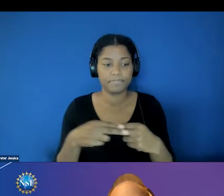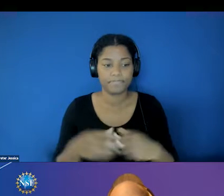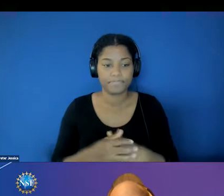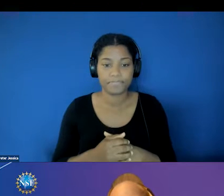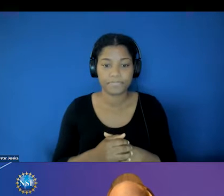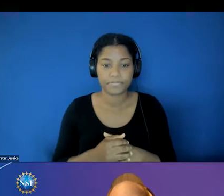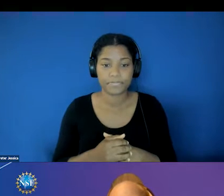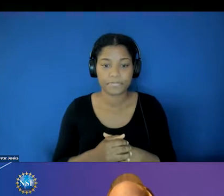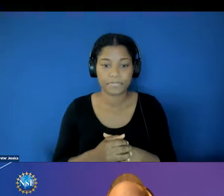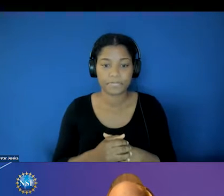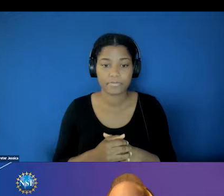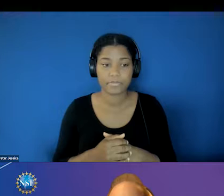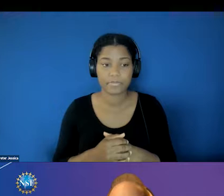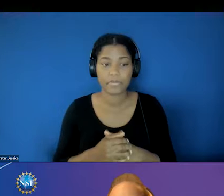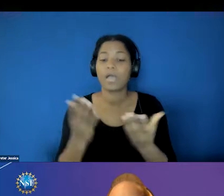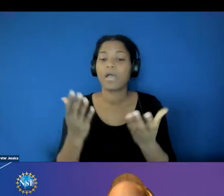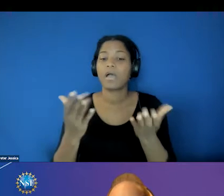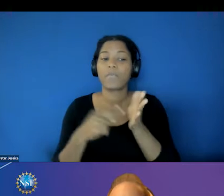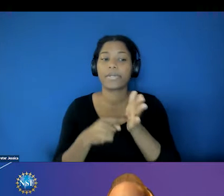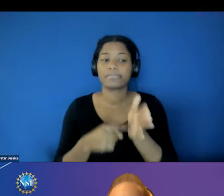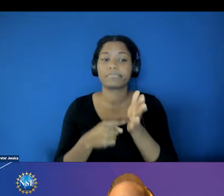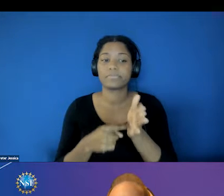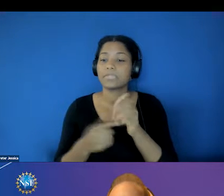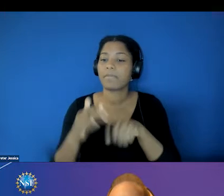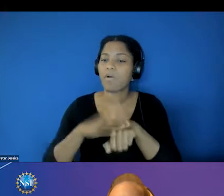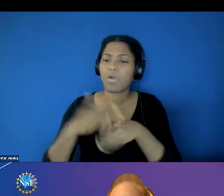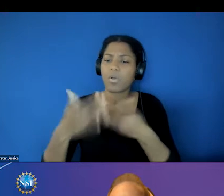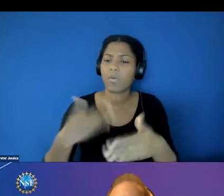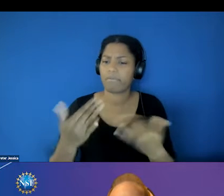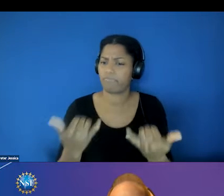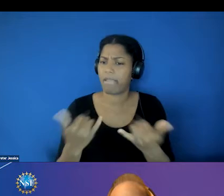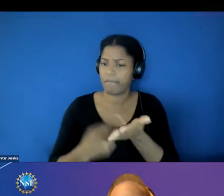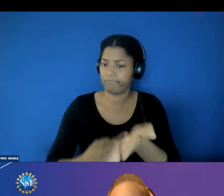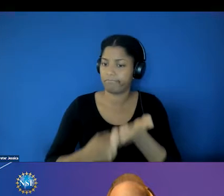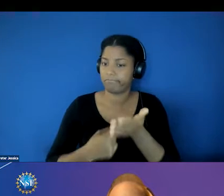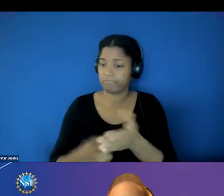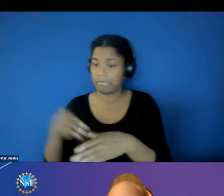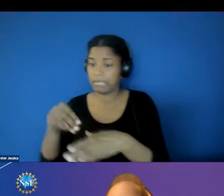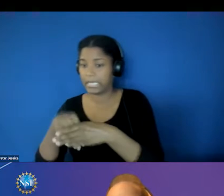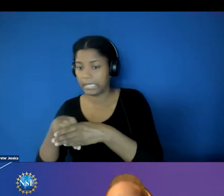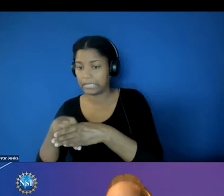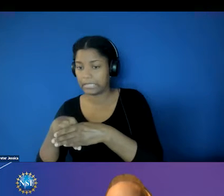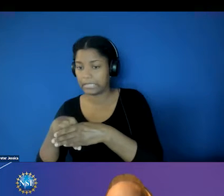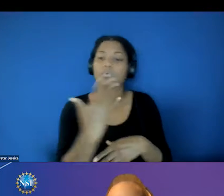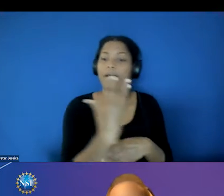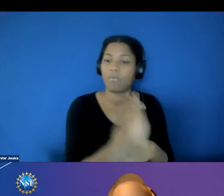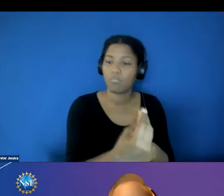So, I just want to highlight here some ongoing discussions that have happened both internally at NSF and externally with the,